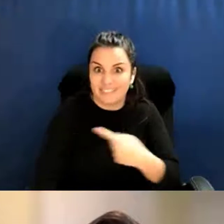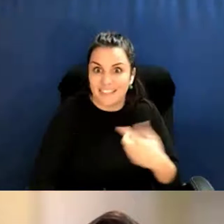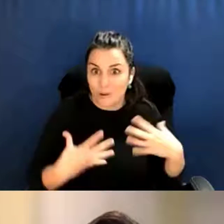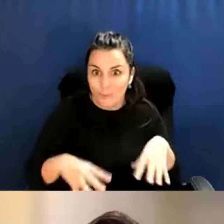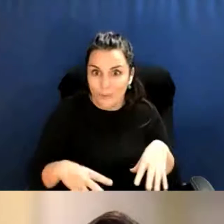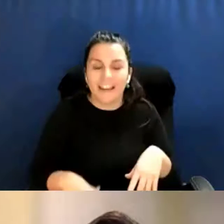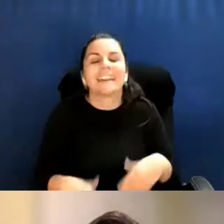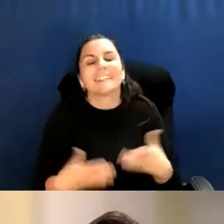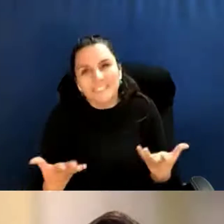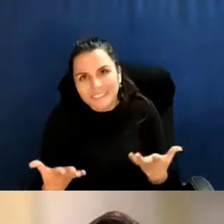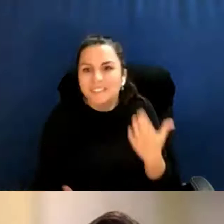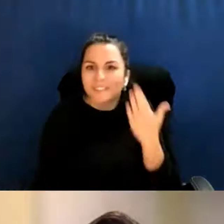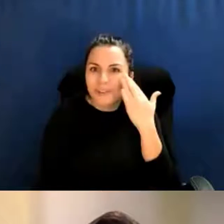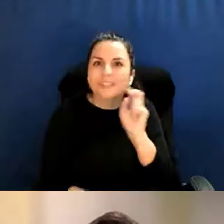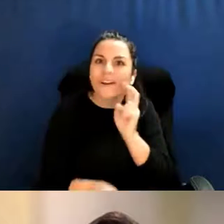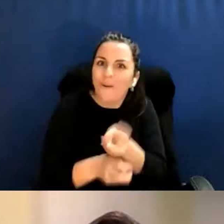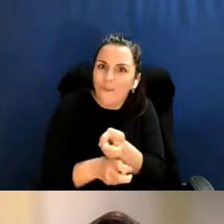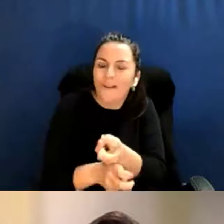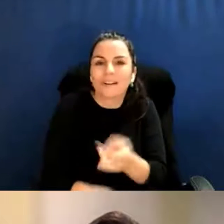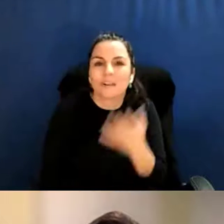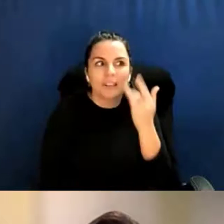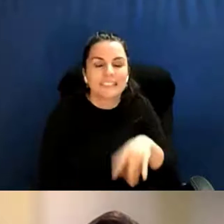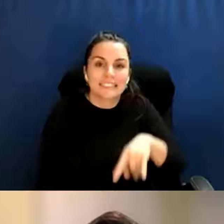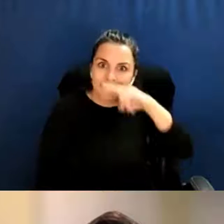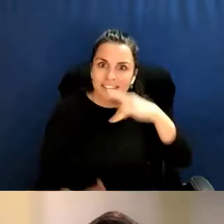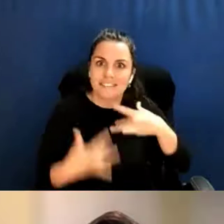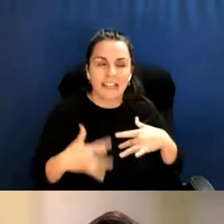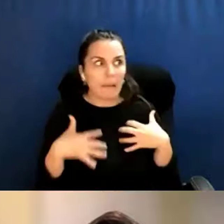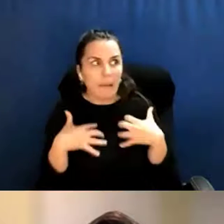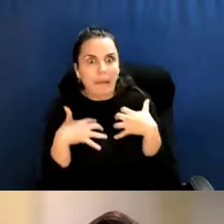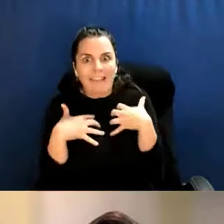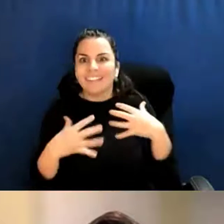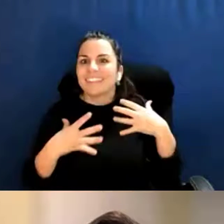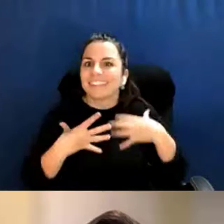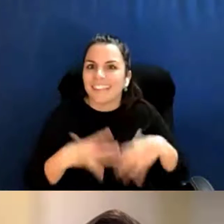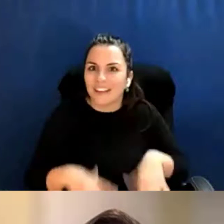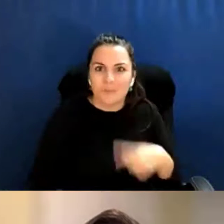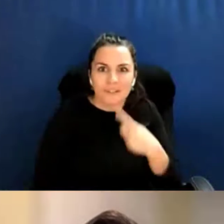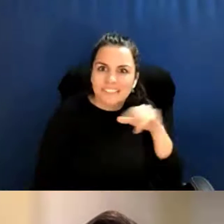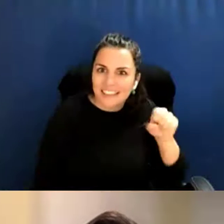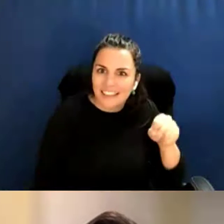and it's really hard to tell is that a non-assent,